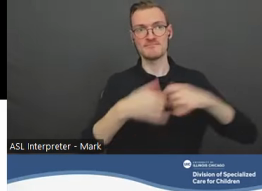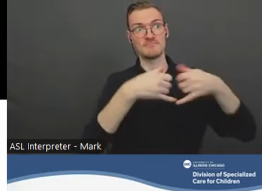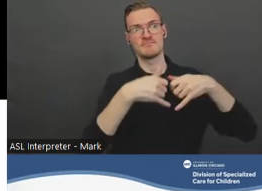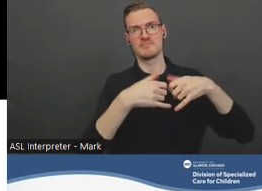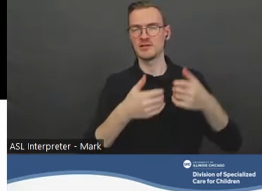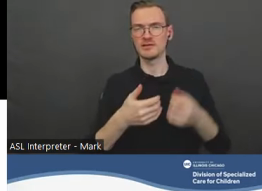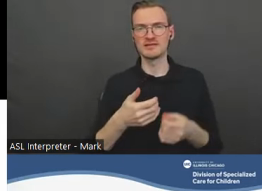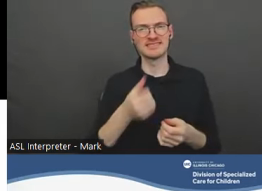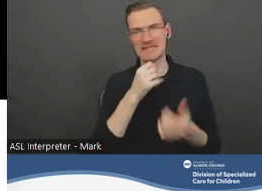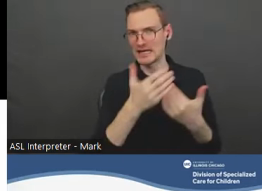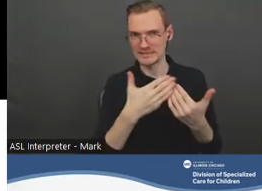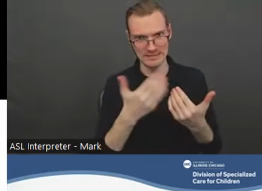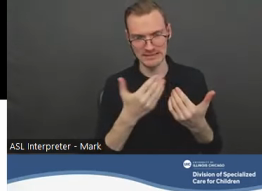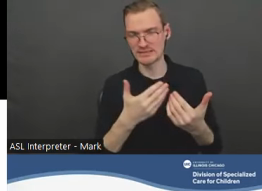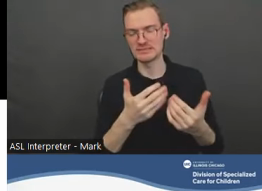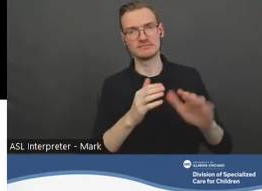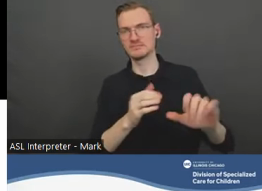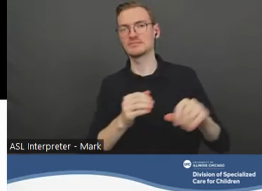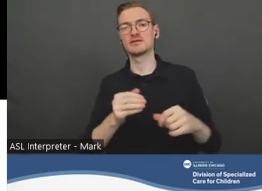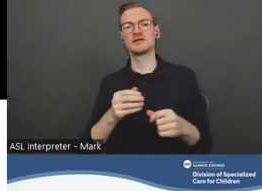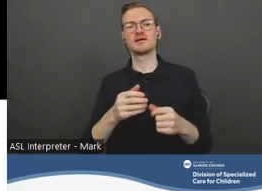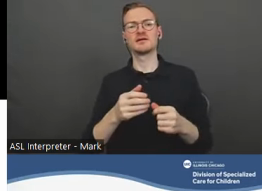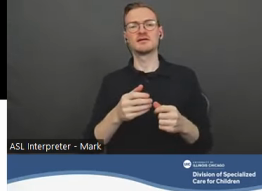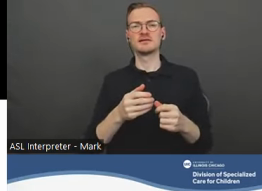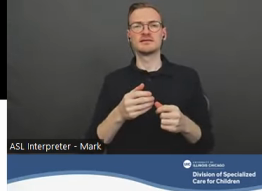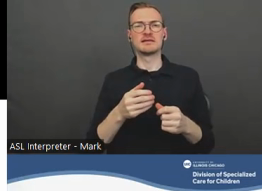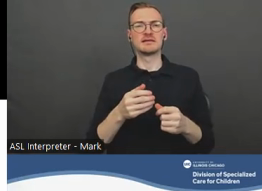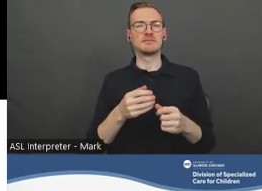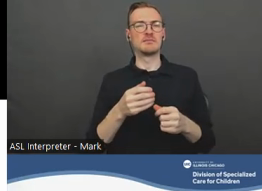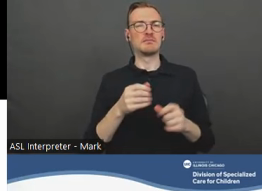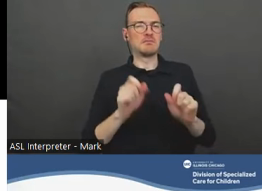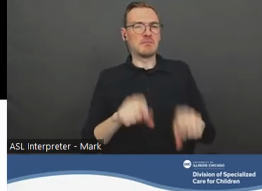likely this is something you would have to sign up for during that designated open enrollment time